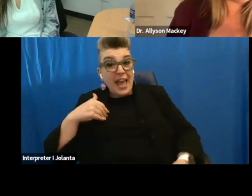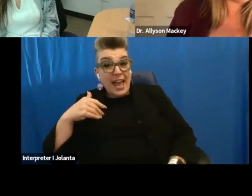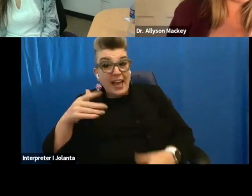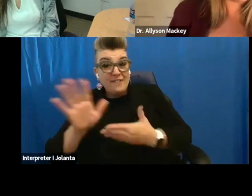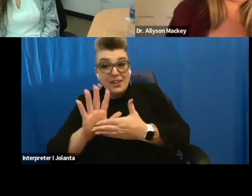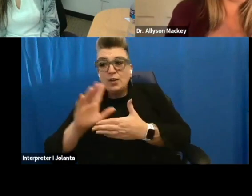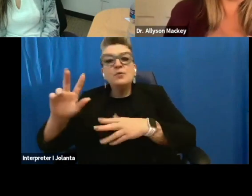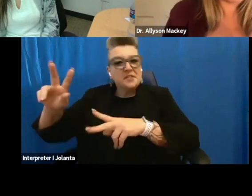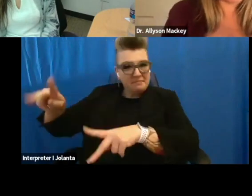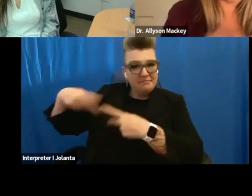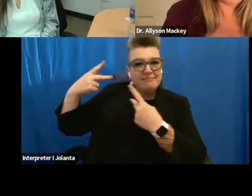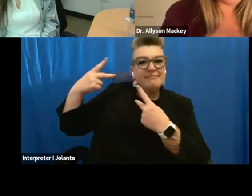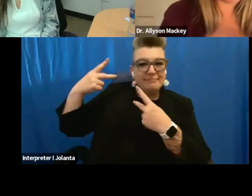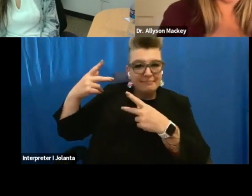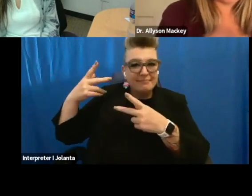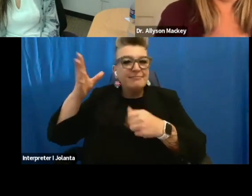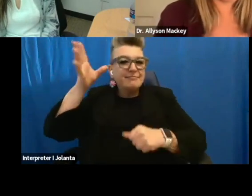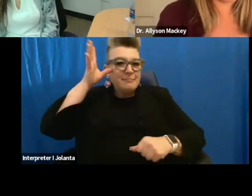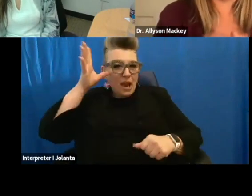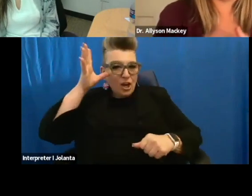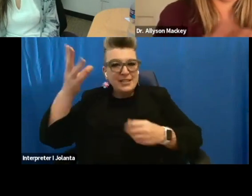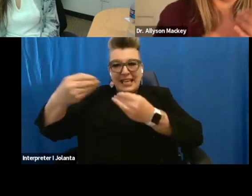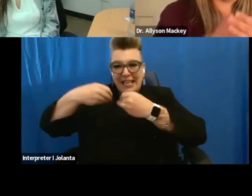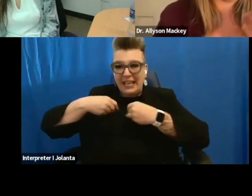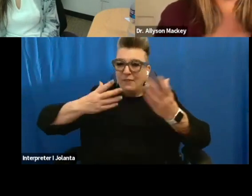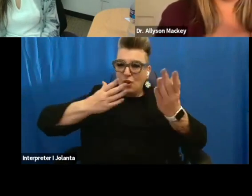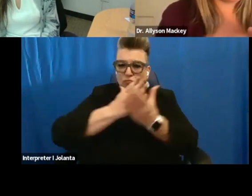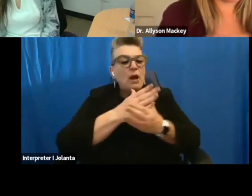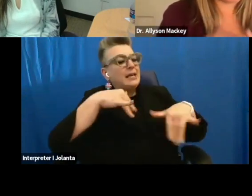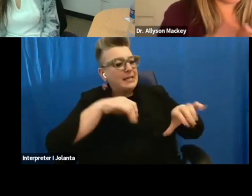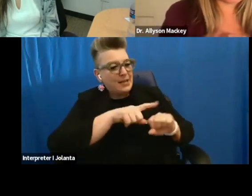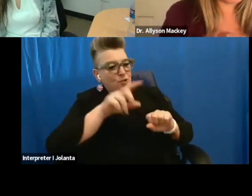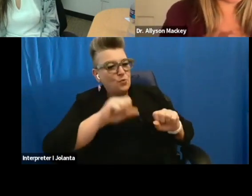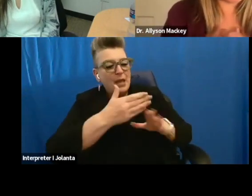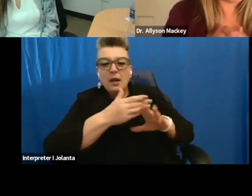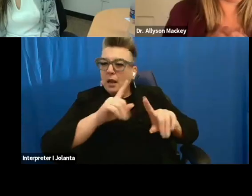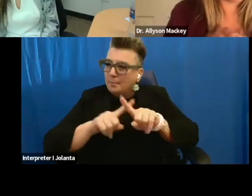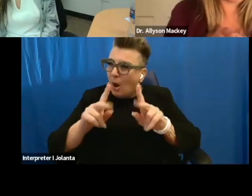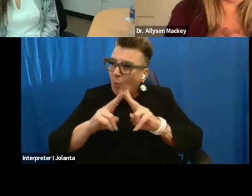um the right to share those videos but it's we're a lot more careful with those videos than we might